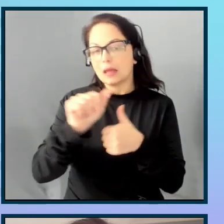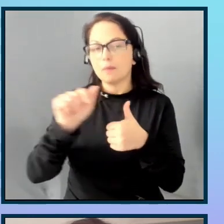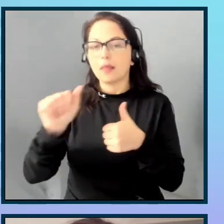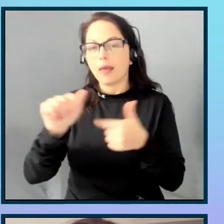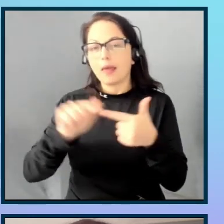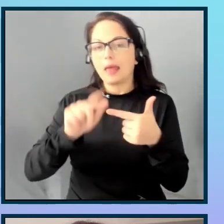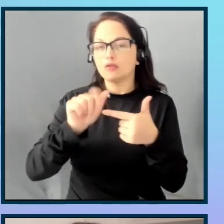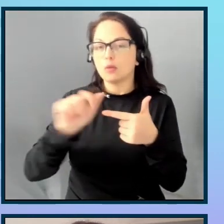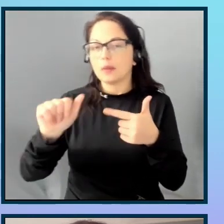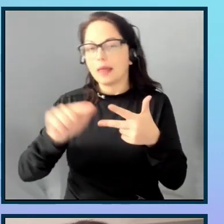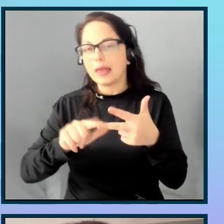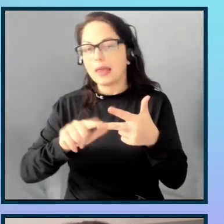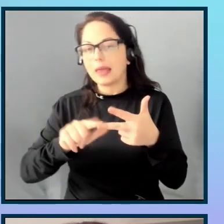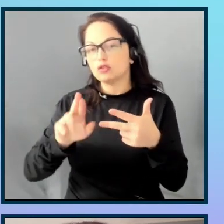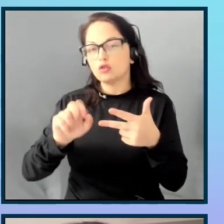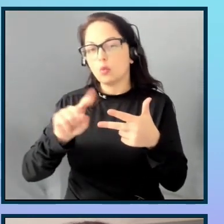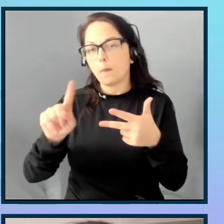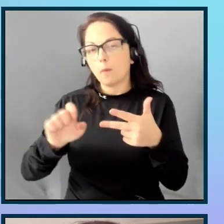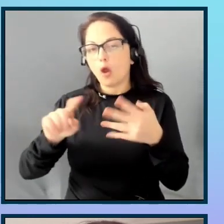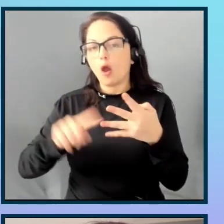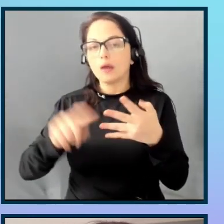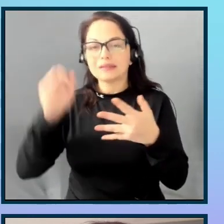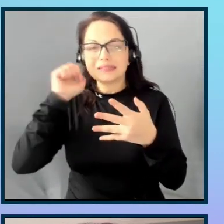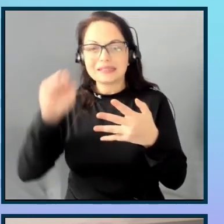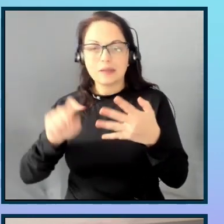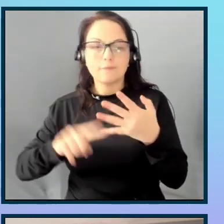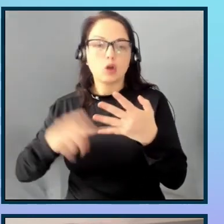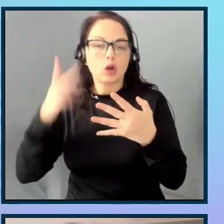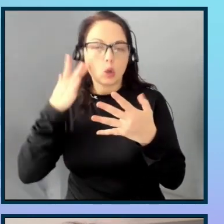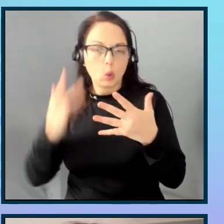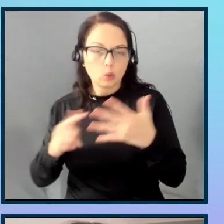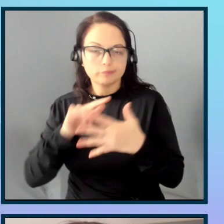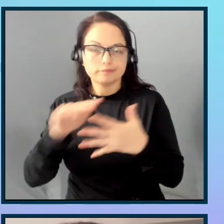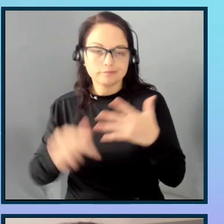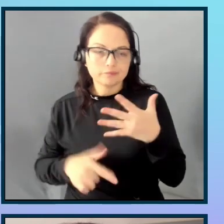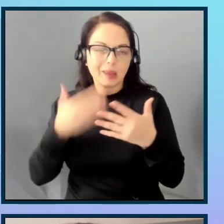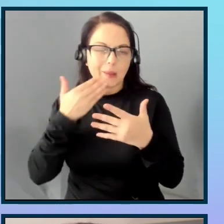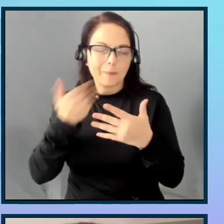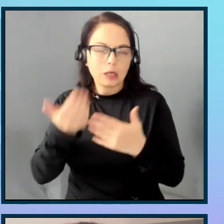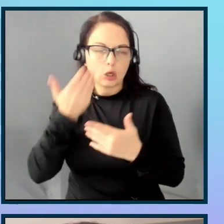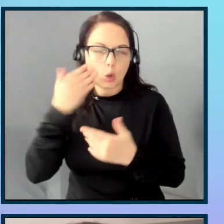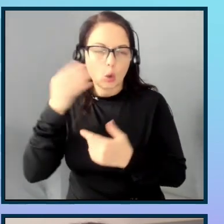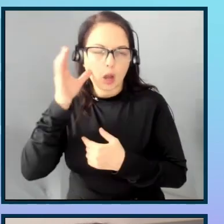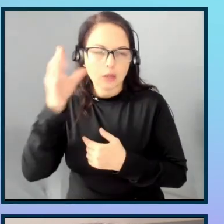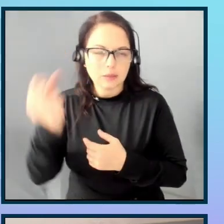As those concepts are just slightly better known and understood across cultures.